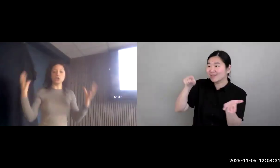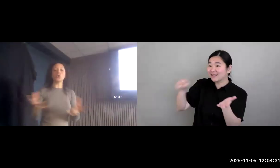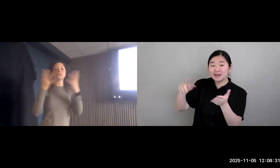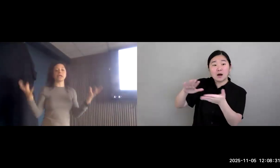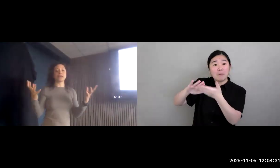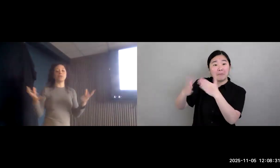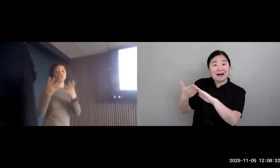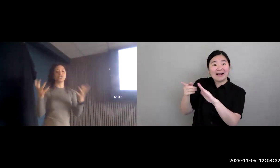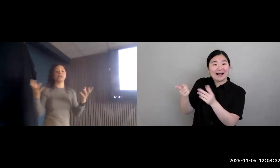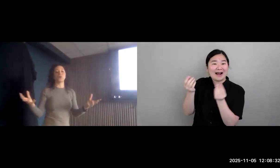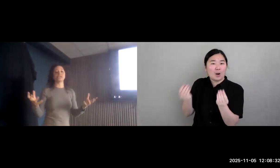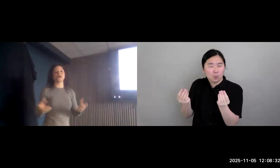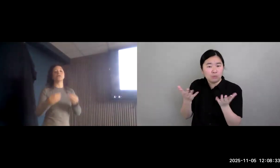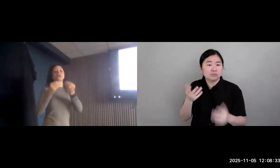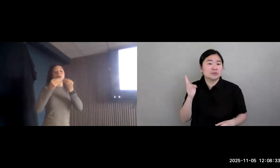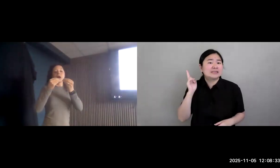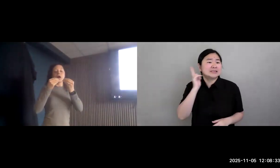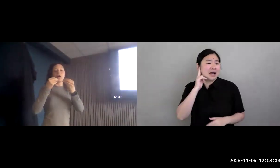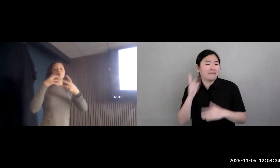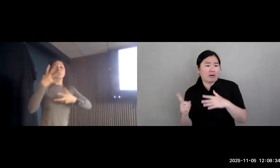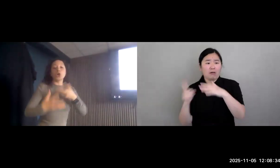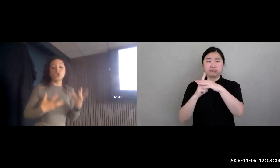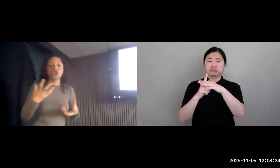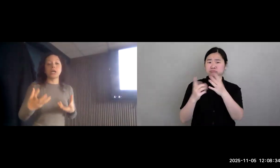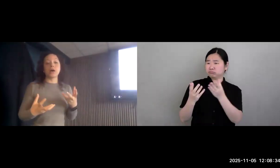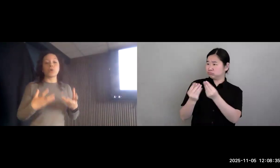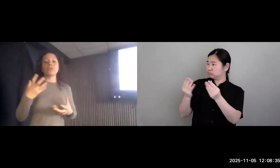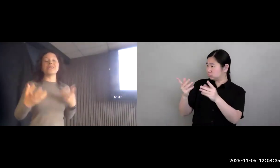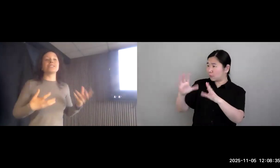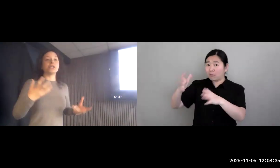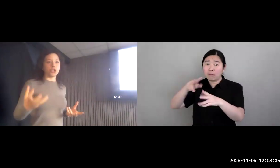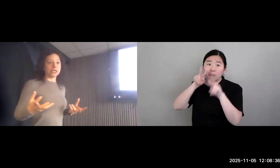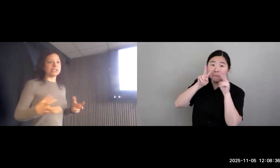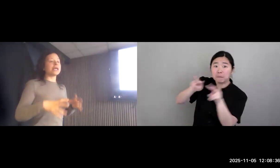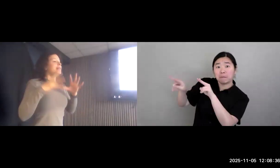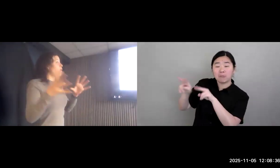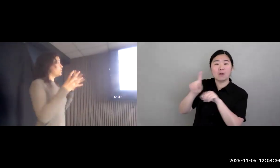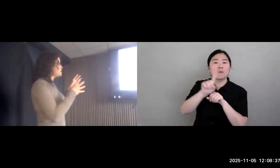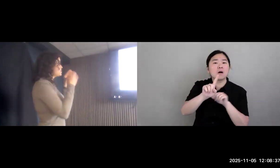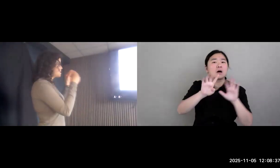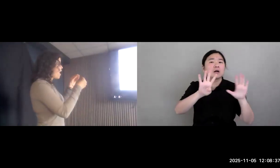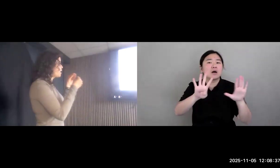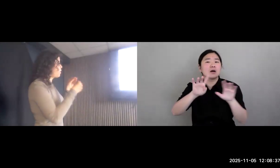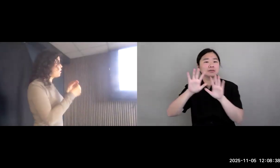And a local sign language, KQSL, emerged around the 1930s. Now, this